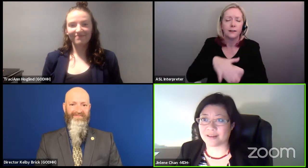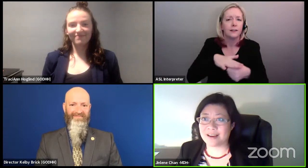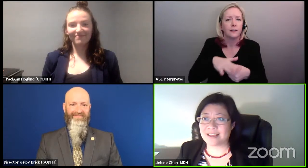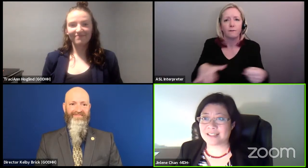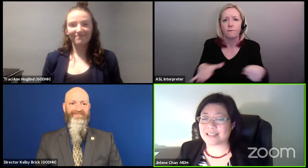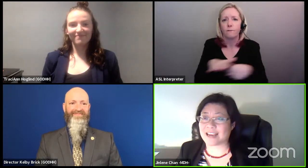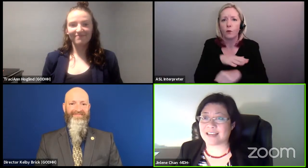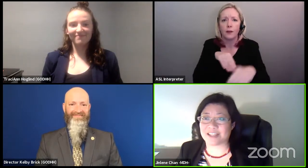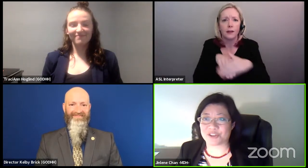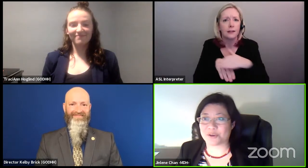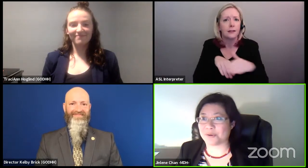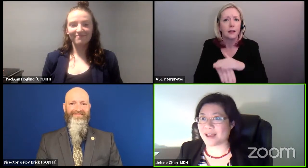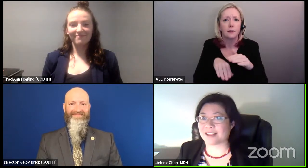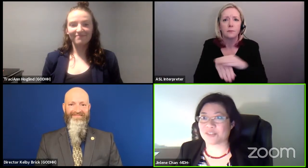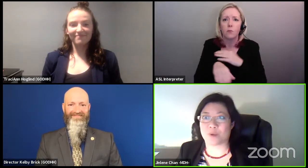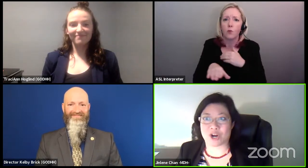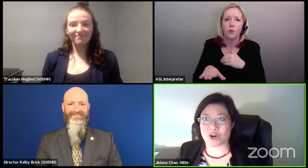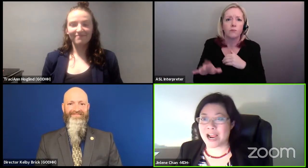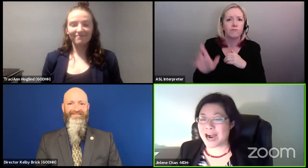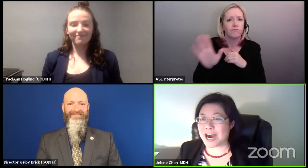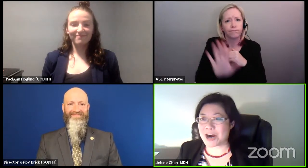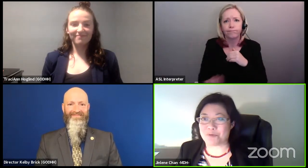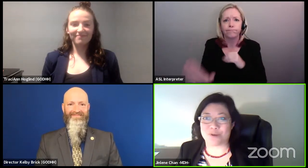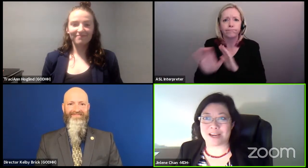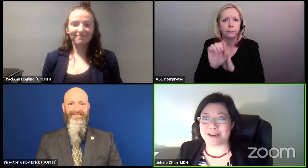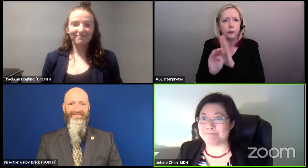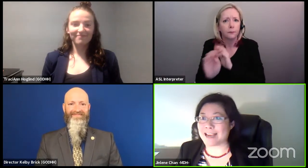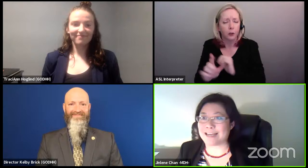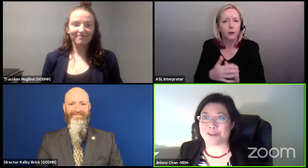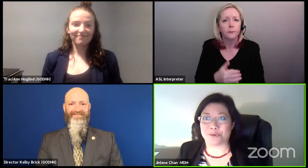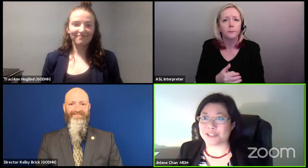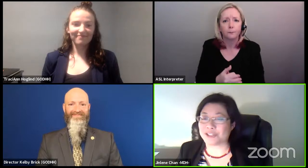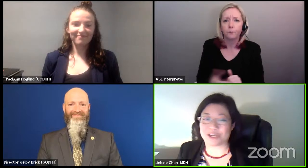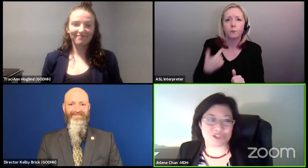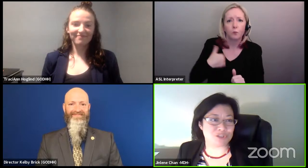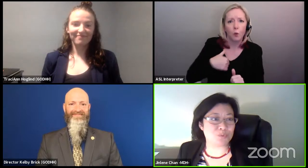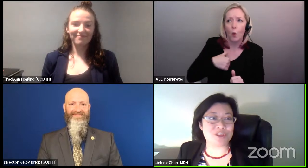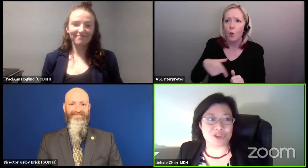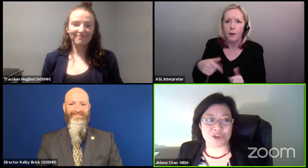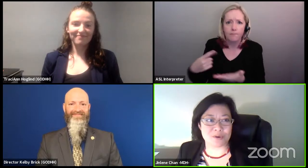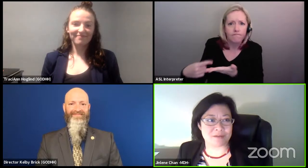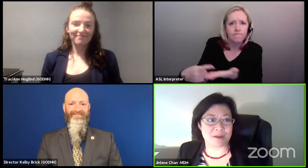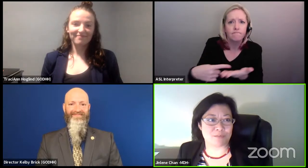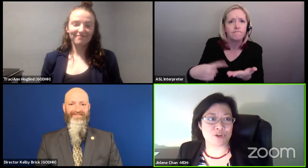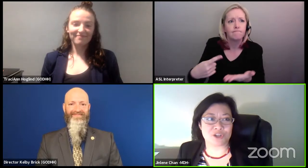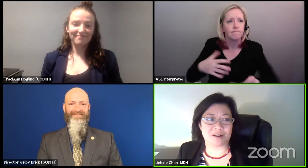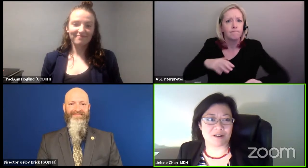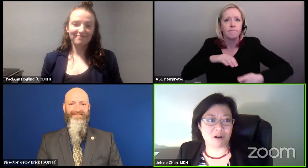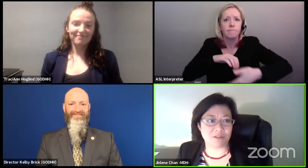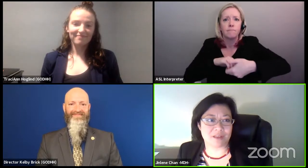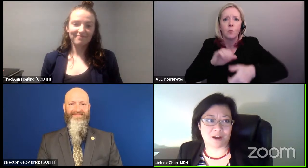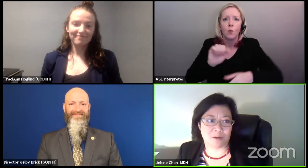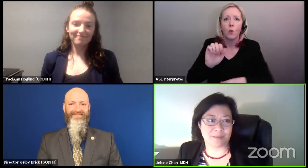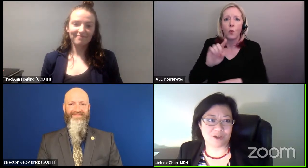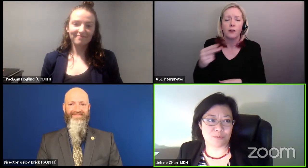state. And so that's where we made those decisions with you and appreciated all of the help that